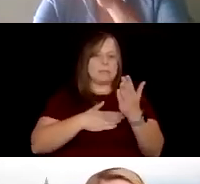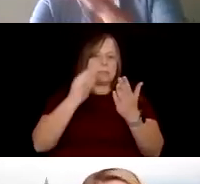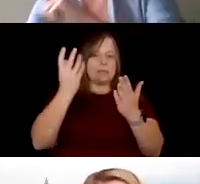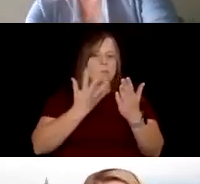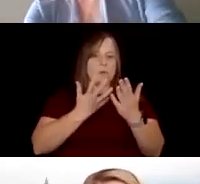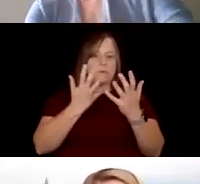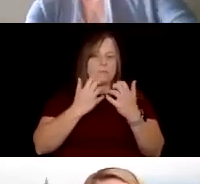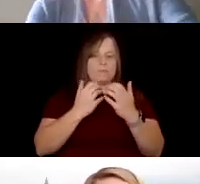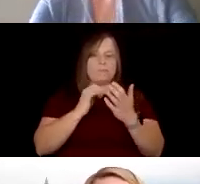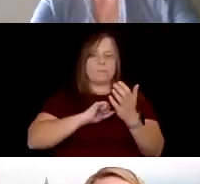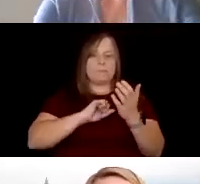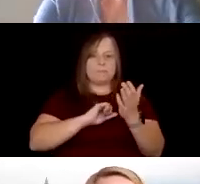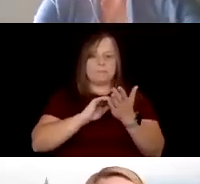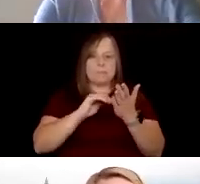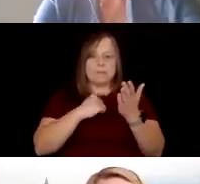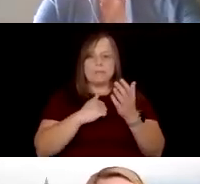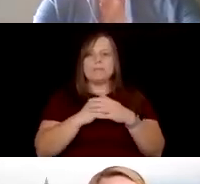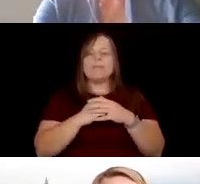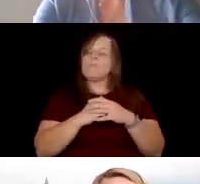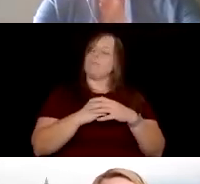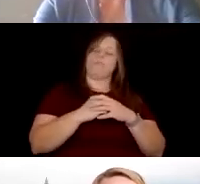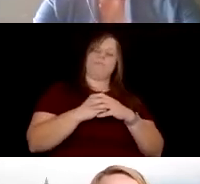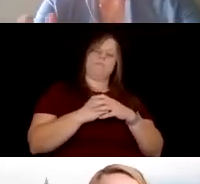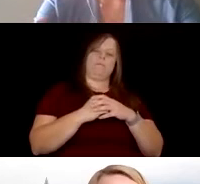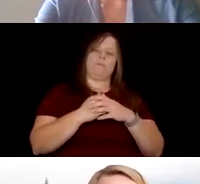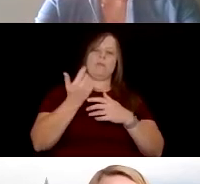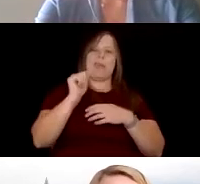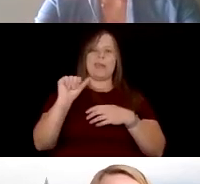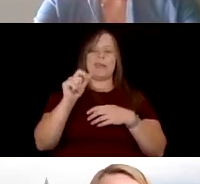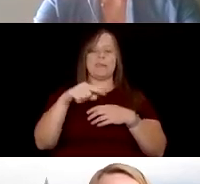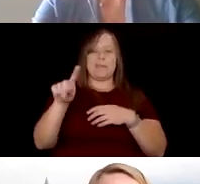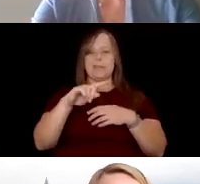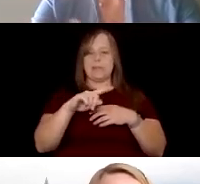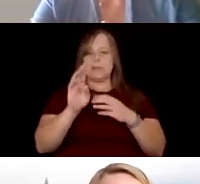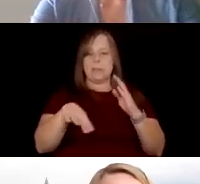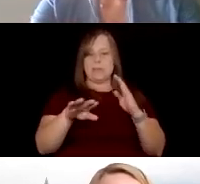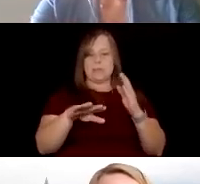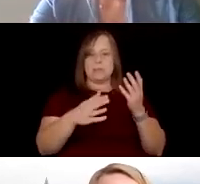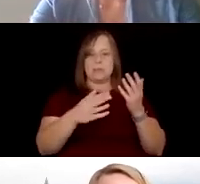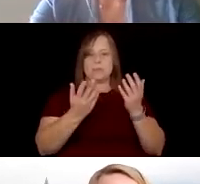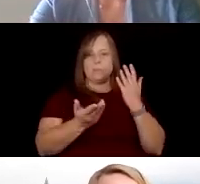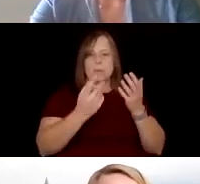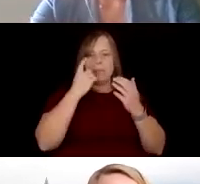(clears throat) Sorry. And just for any of these, basically, you might be thinking, is this just an application